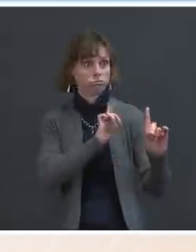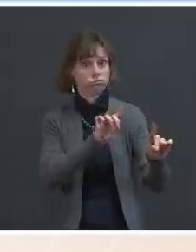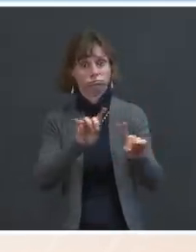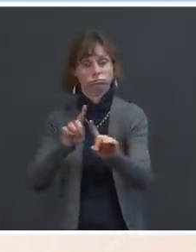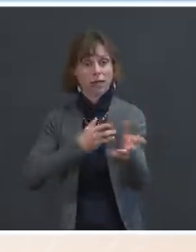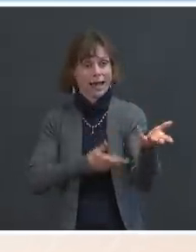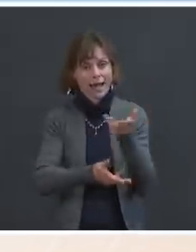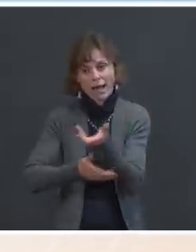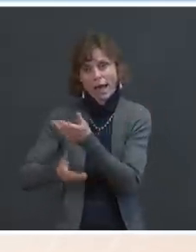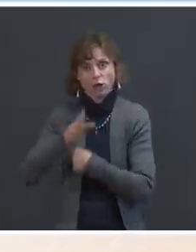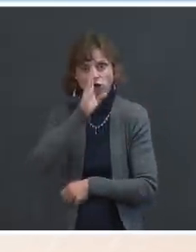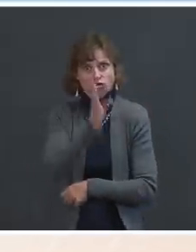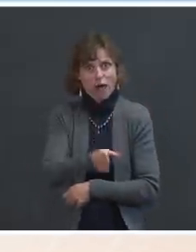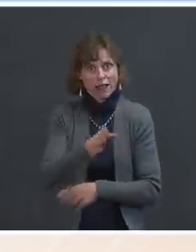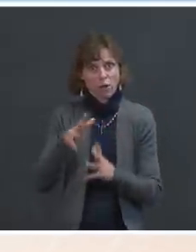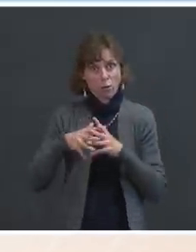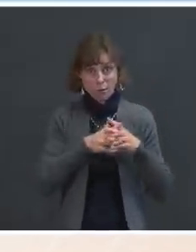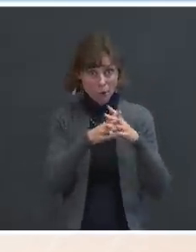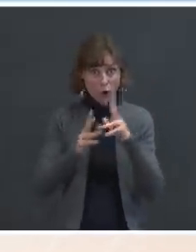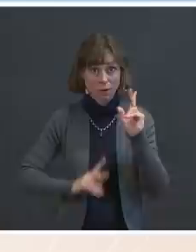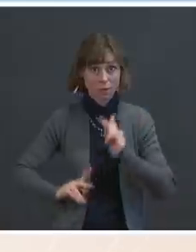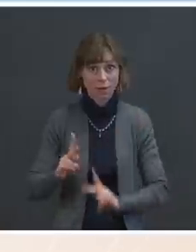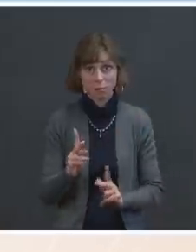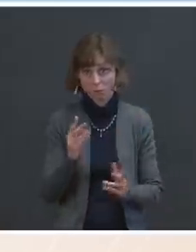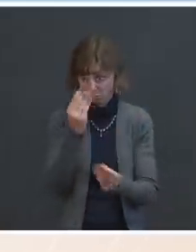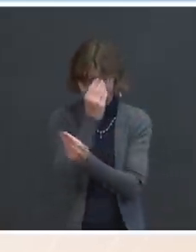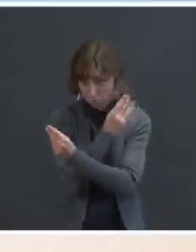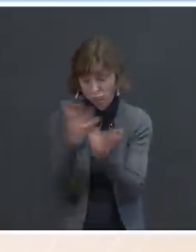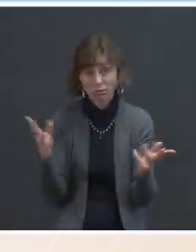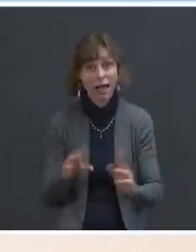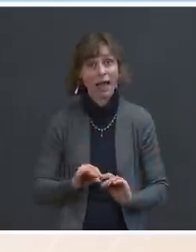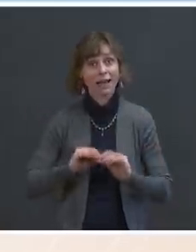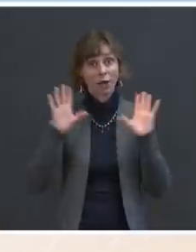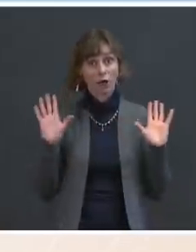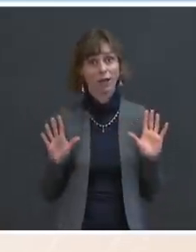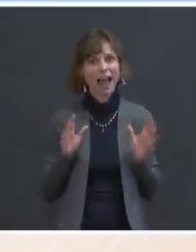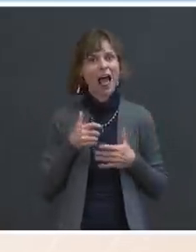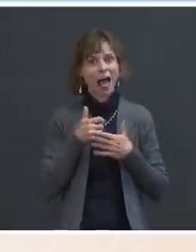and all sending a clear message: Help is on the way. Over the next few weeks,